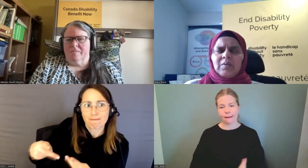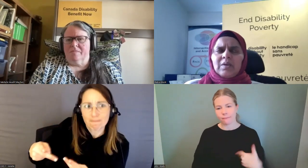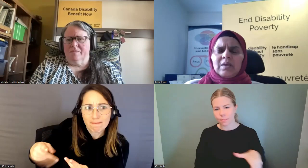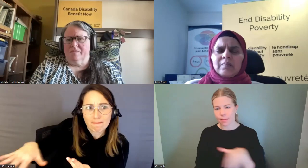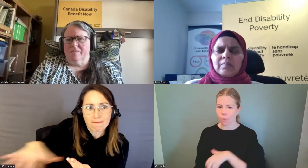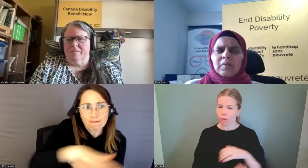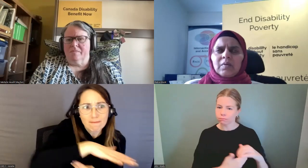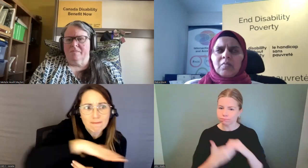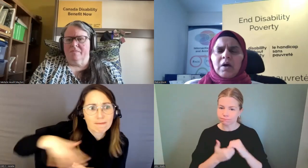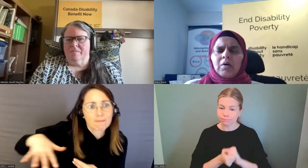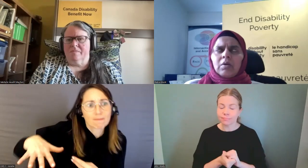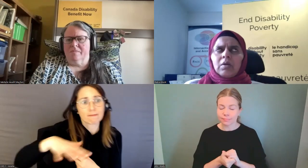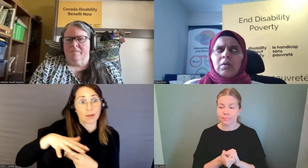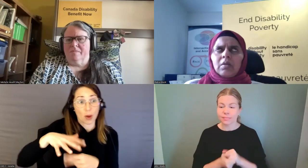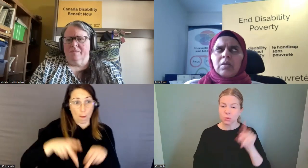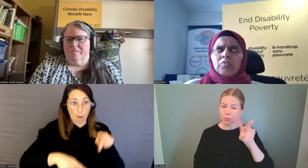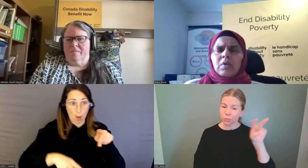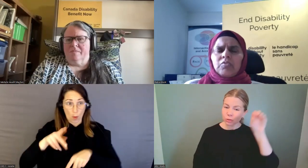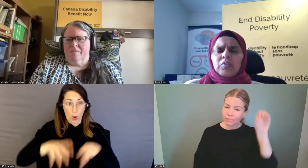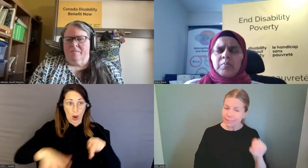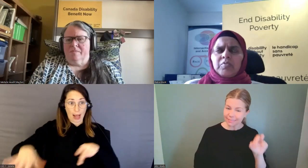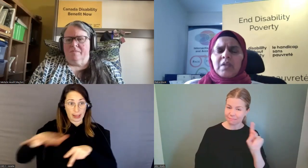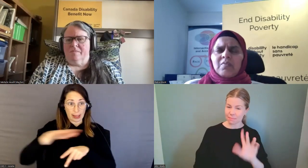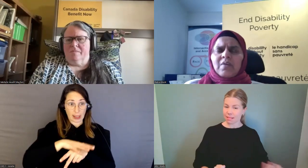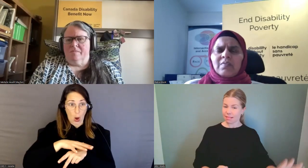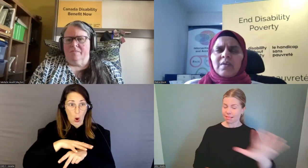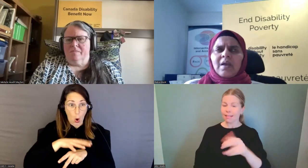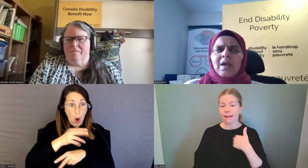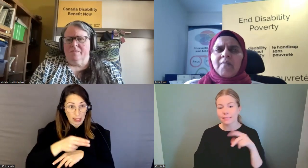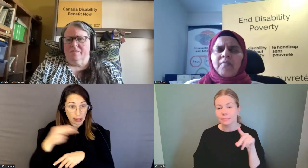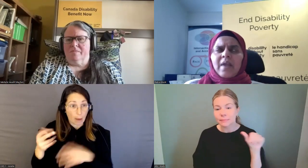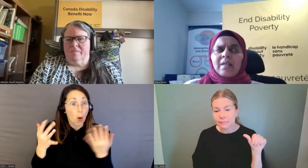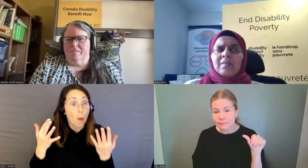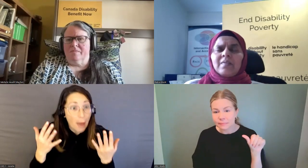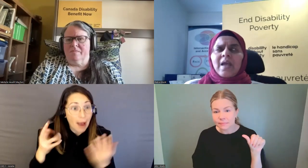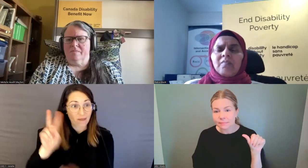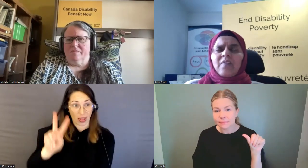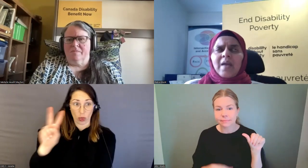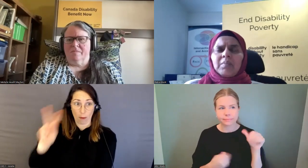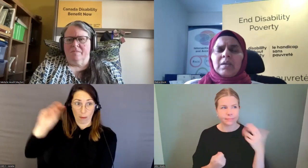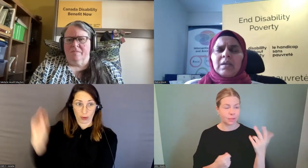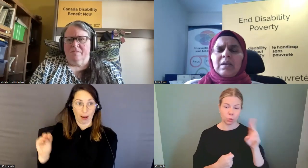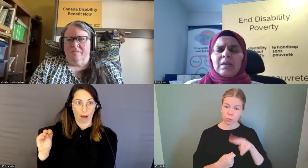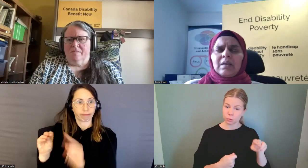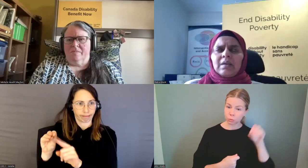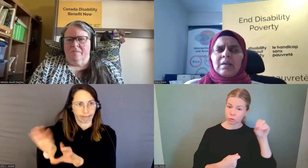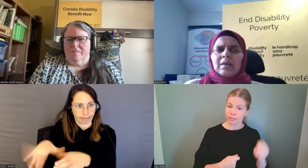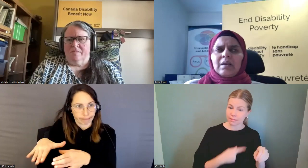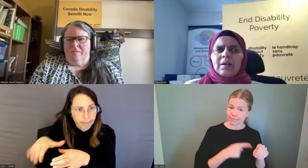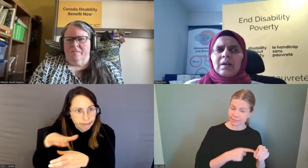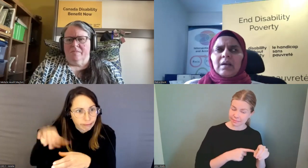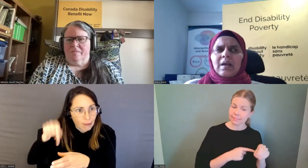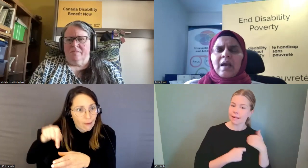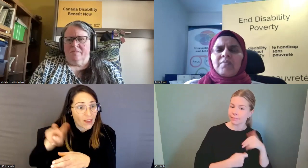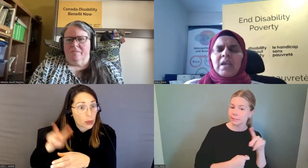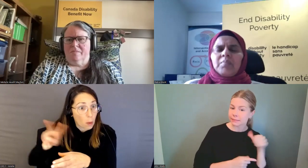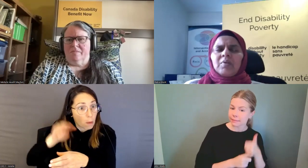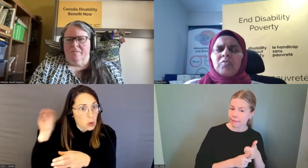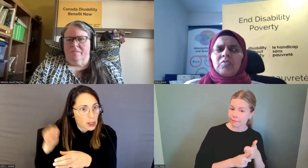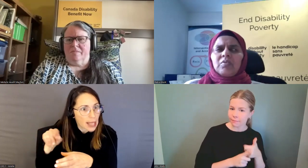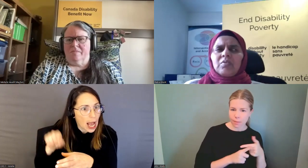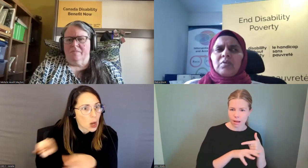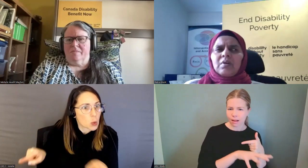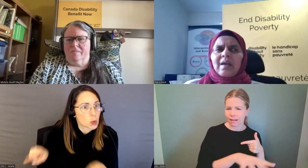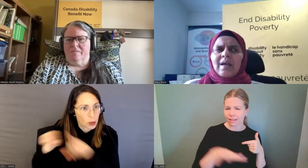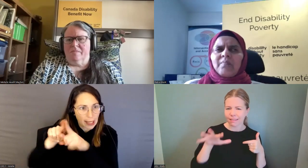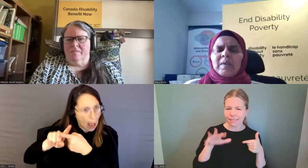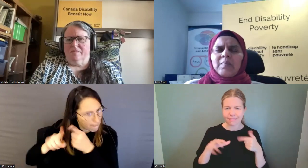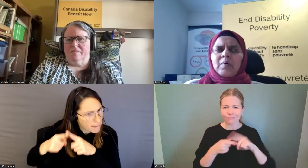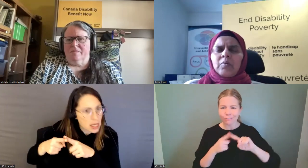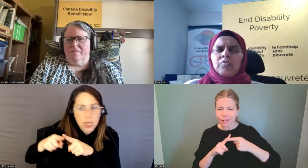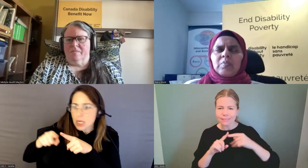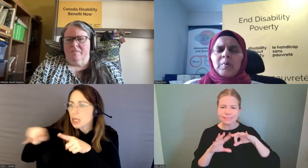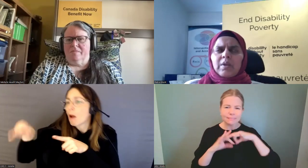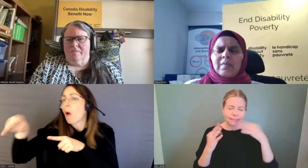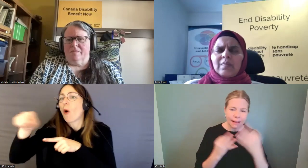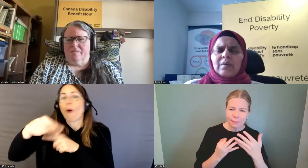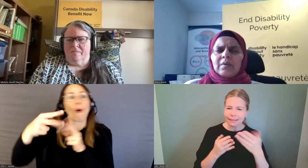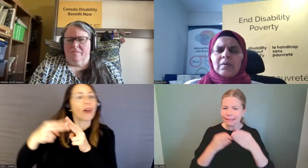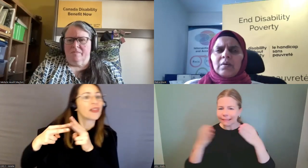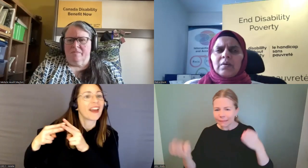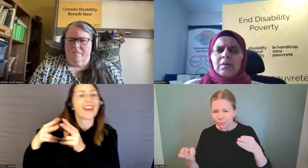WELL, THE 22% OF US HAVE FRIENDS AND FAMILY, HAVE NEIGHBOURS, HAVE PEOPLE WHO SUPPORT US,